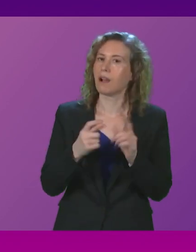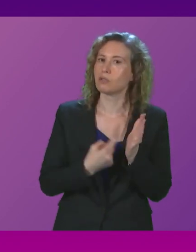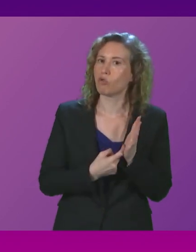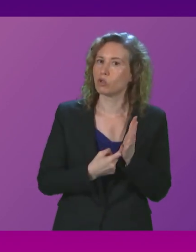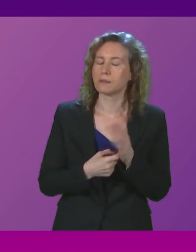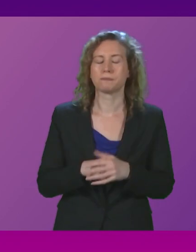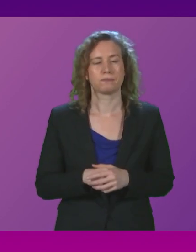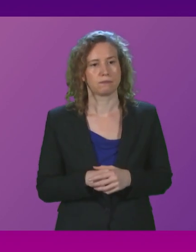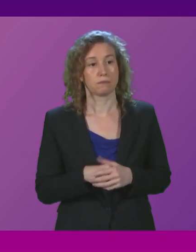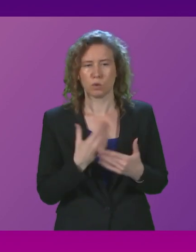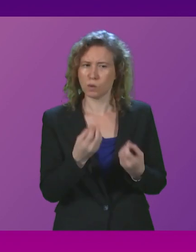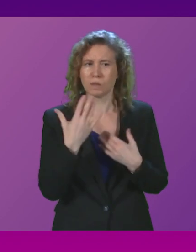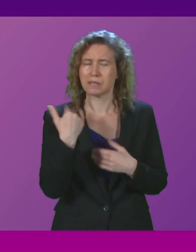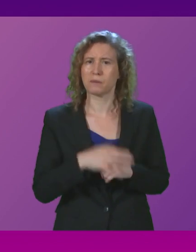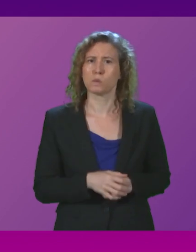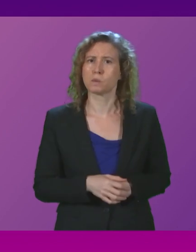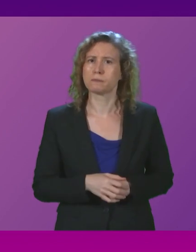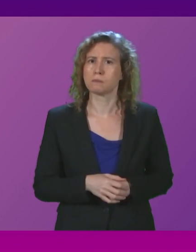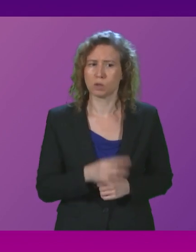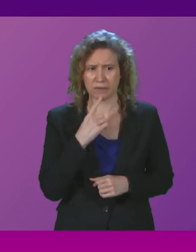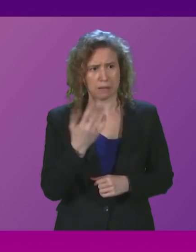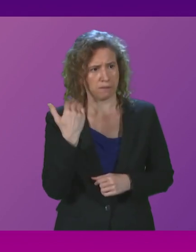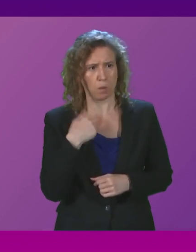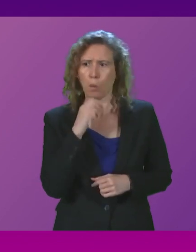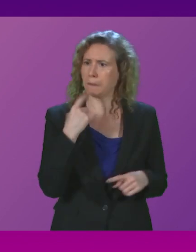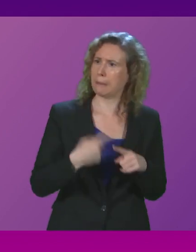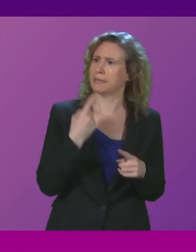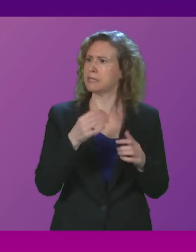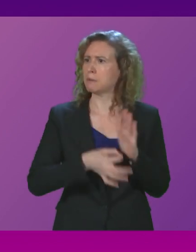We have been told before that there will be immediate improvements, but people are waiting